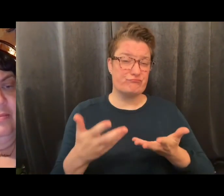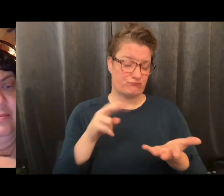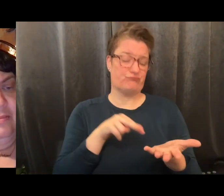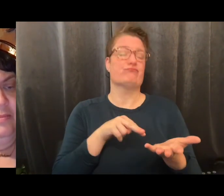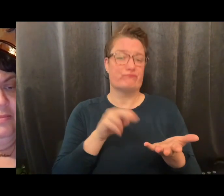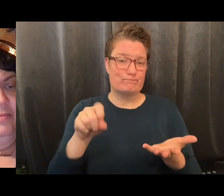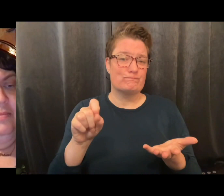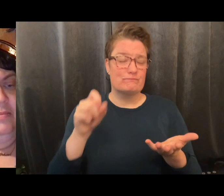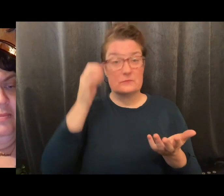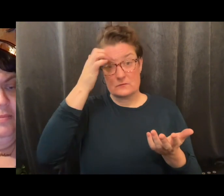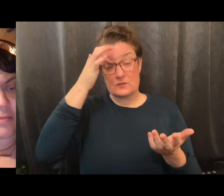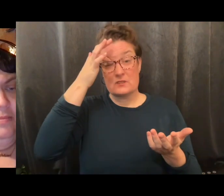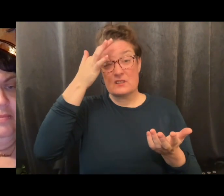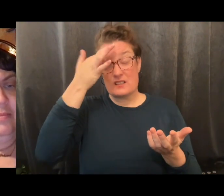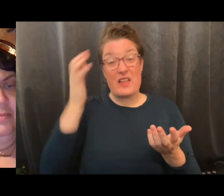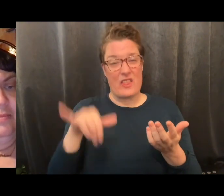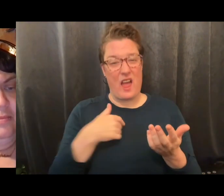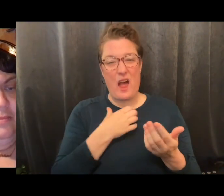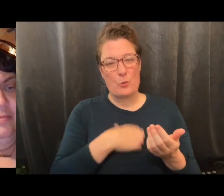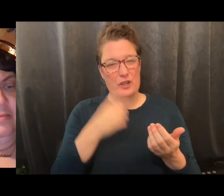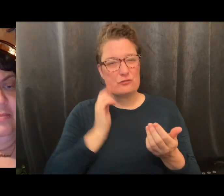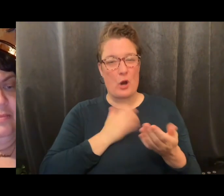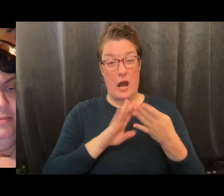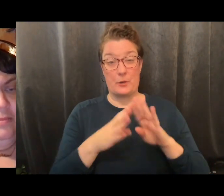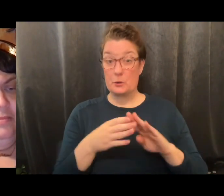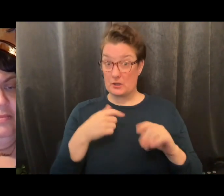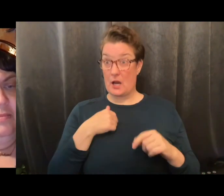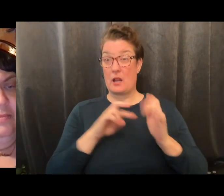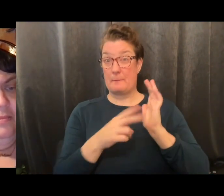And when I say our community, I think, you know, in the small of like the